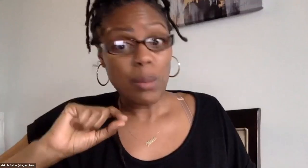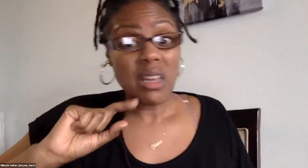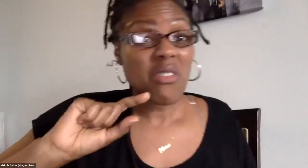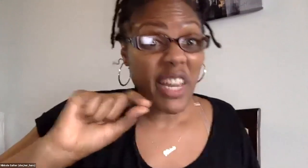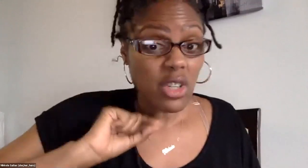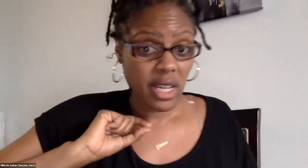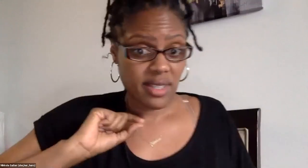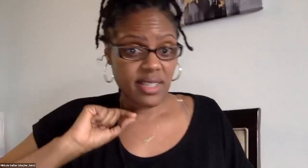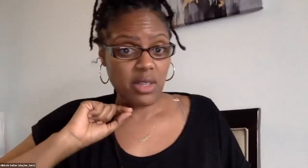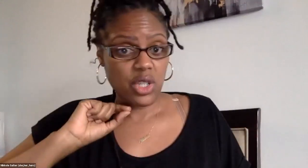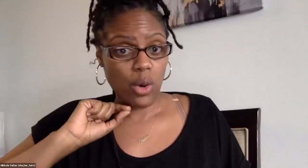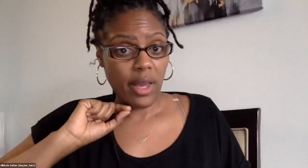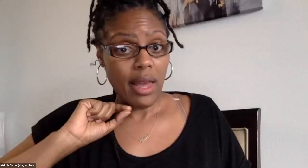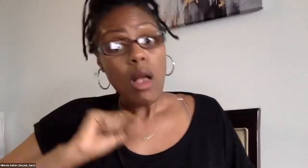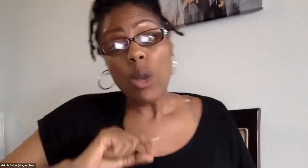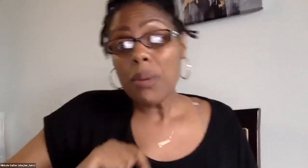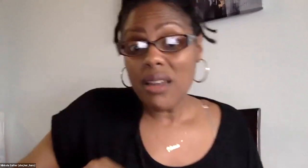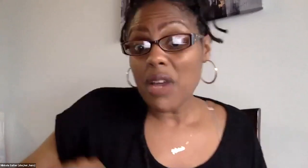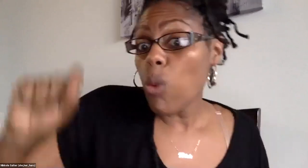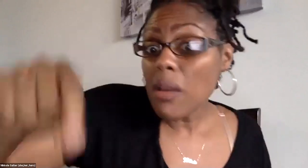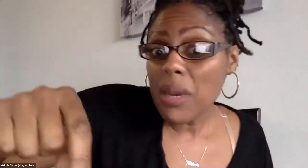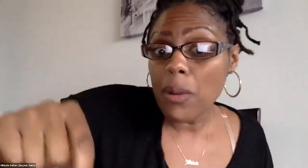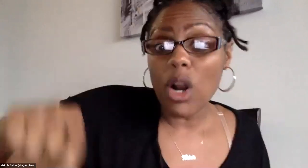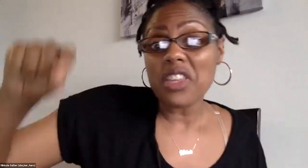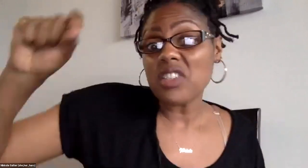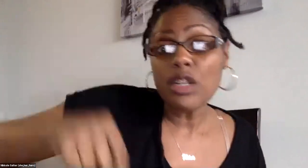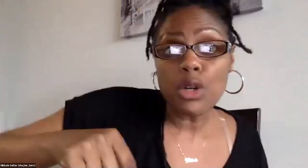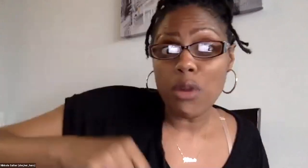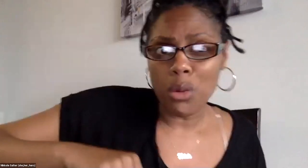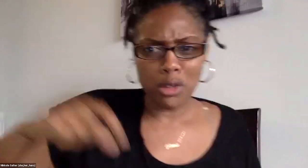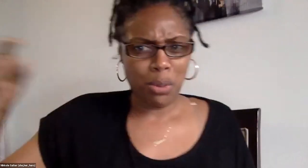We believe the victor gets to tell the story. We believe that white people are the center of the world's